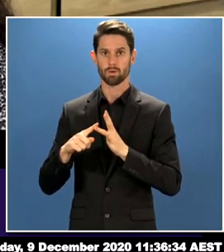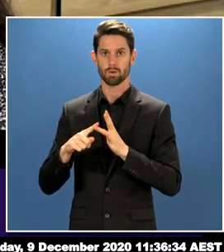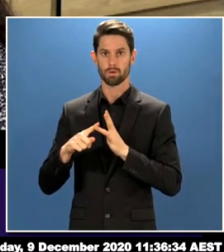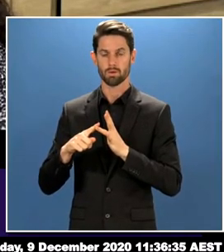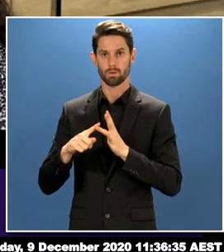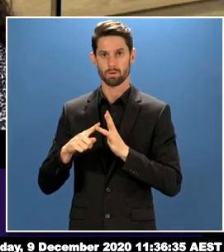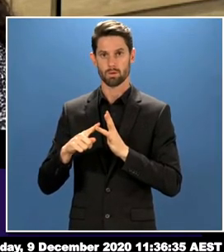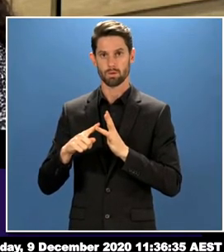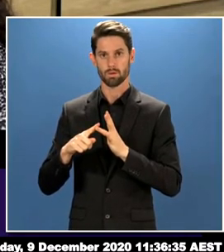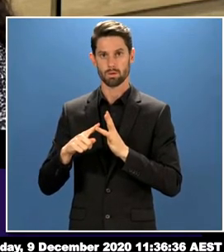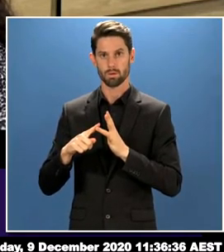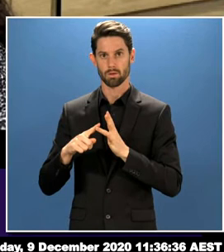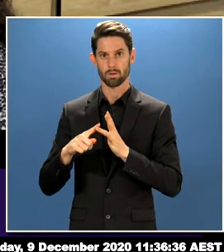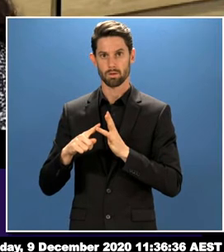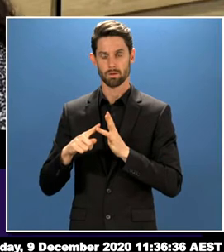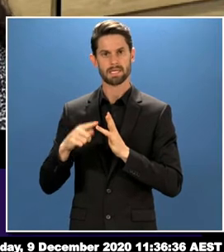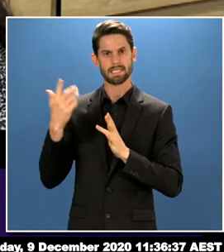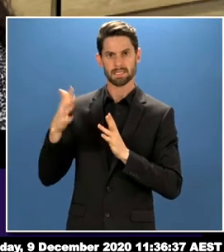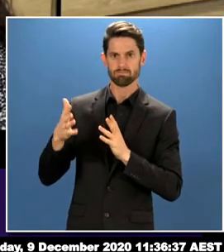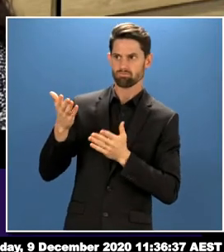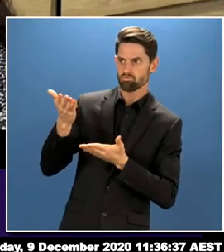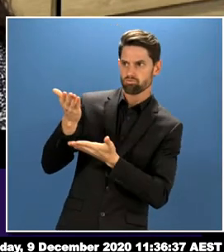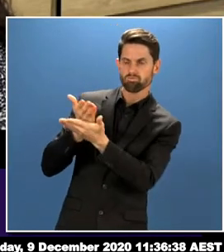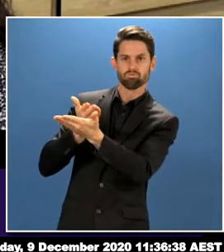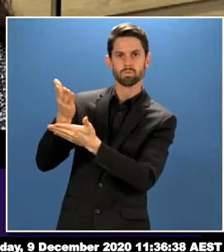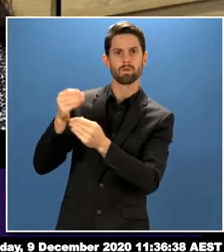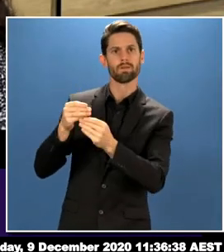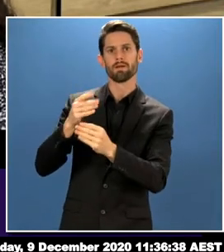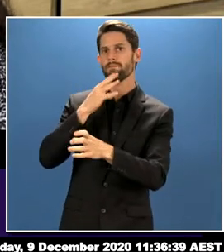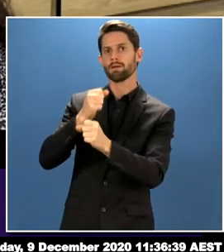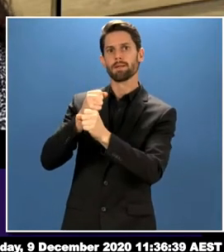Parliamentary Counsel in drafting legislation.